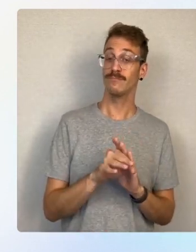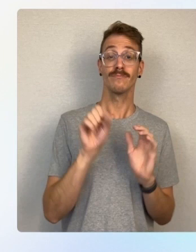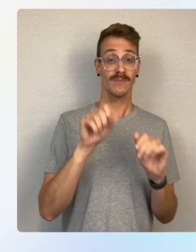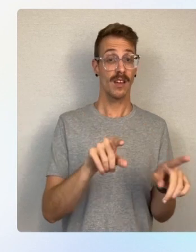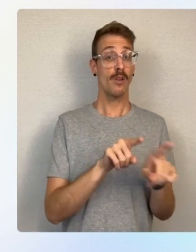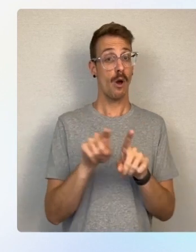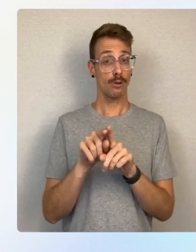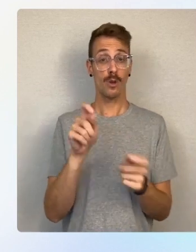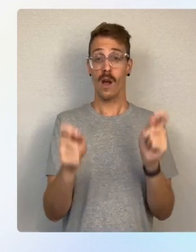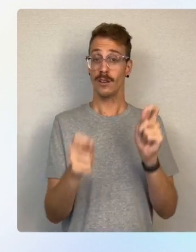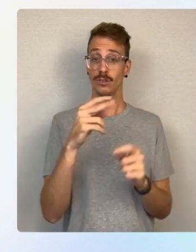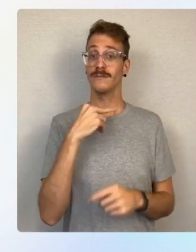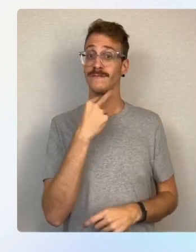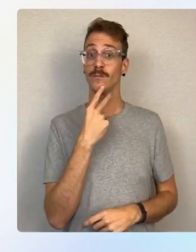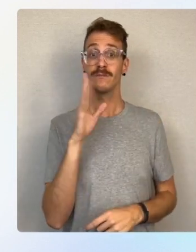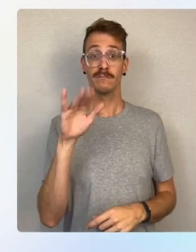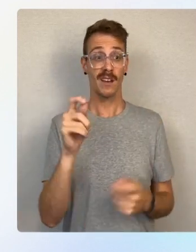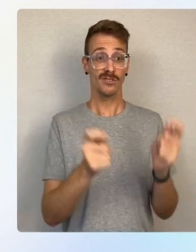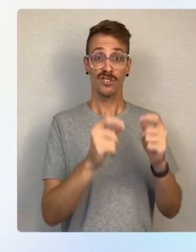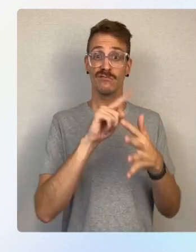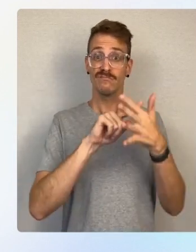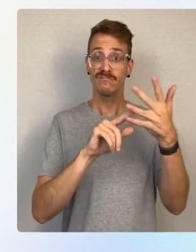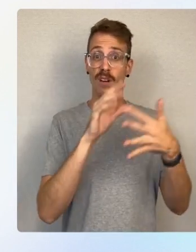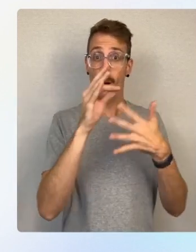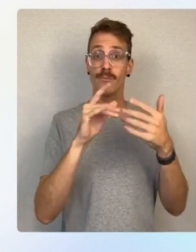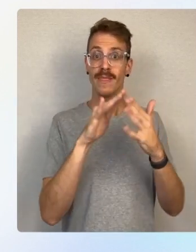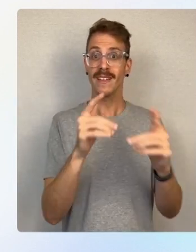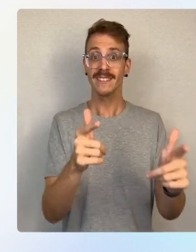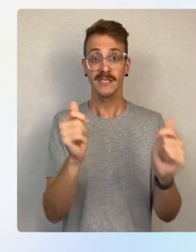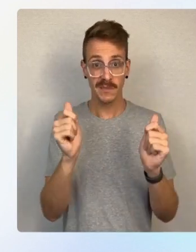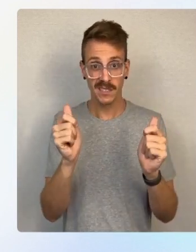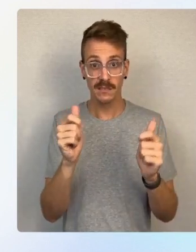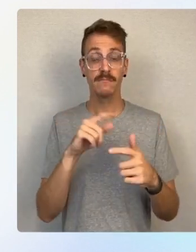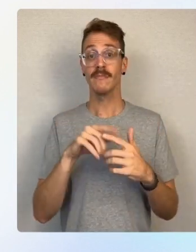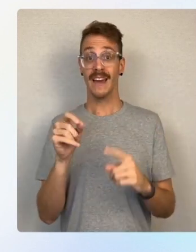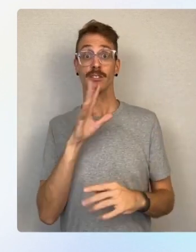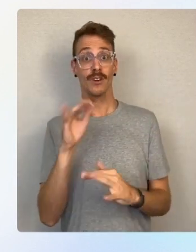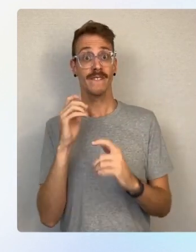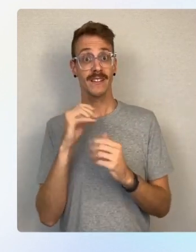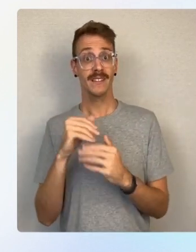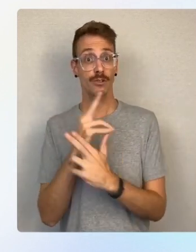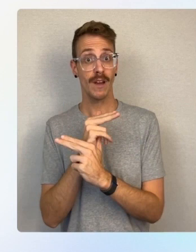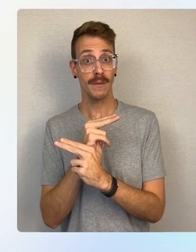you can choose. You can also adjust voices by changing options like the speed.